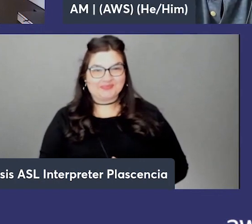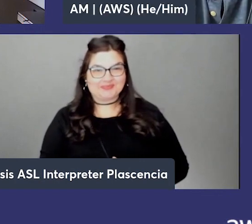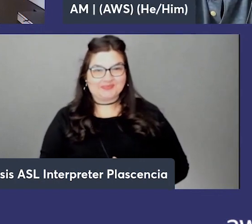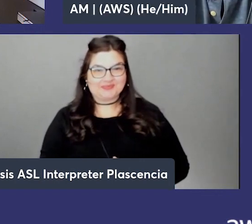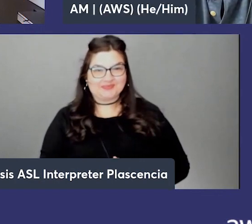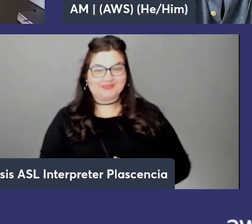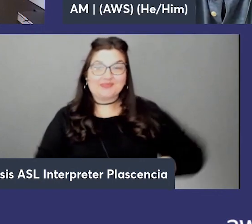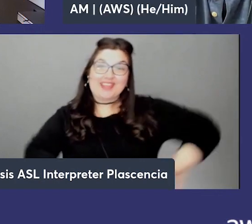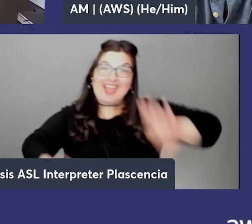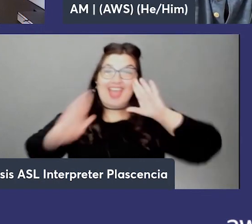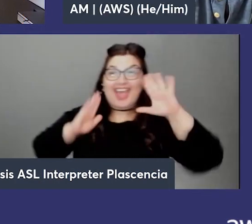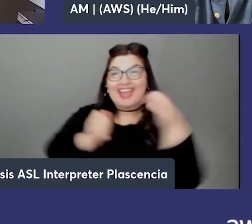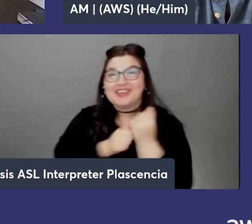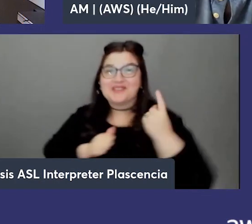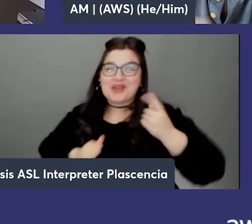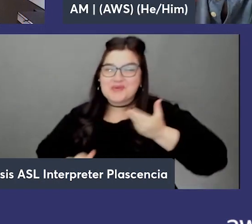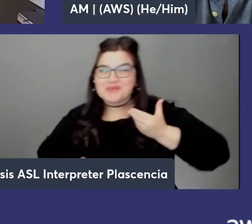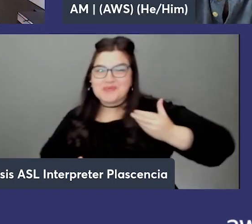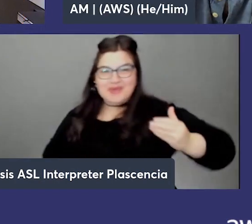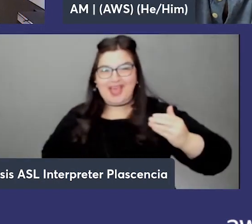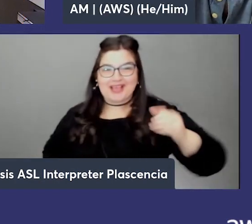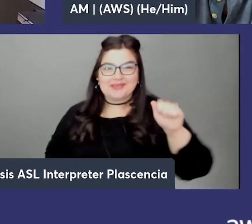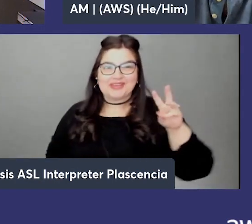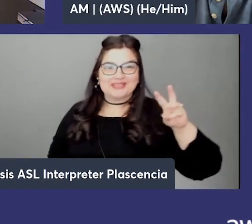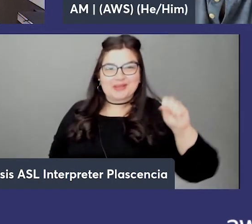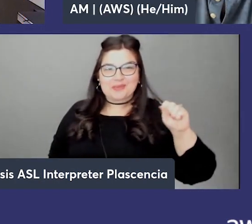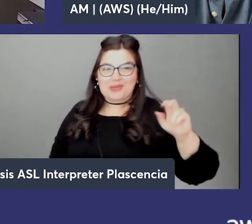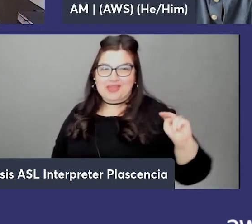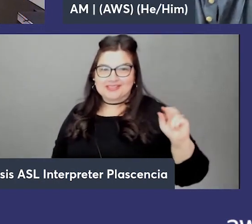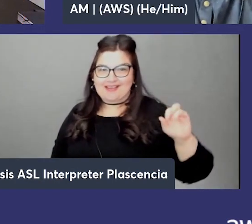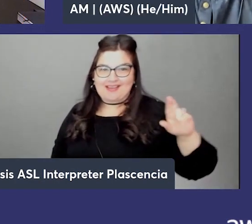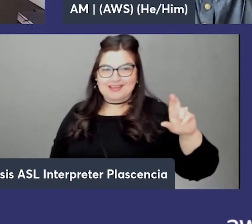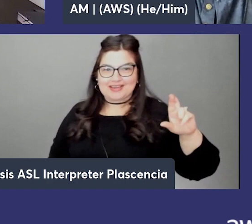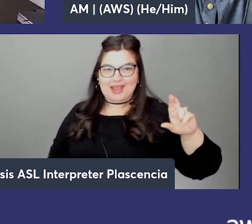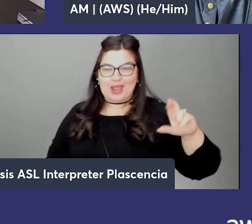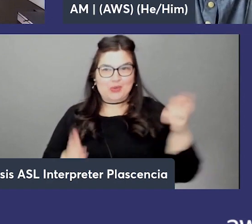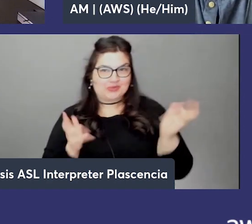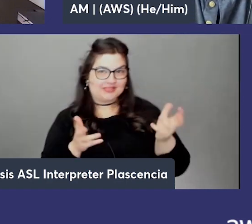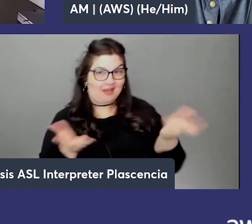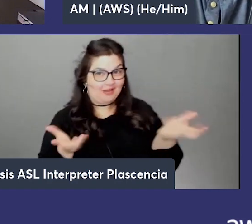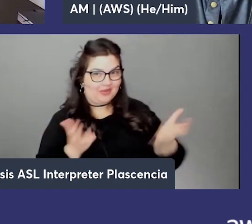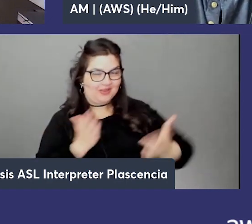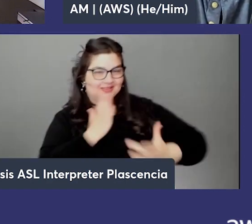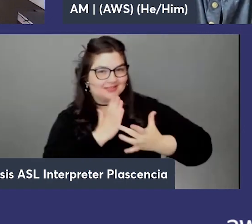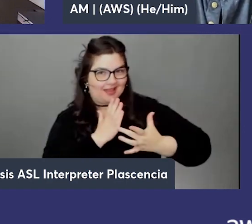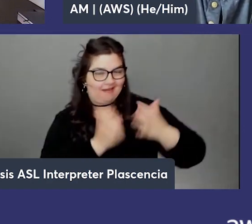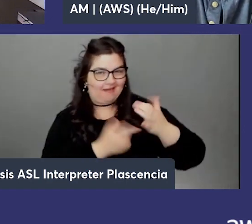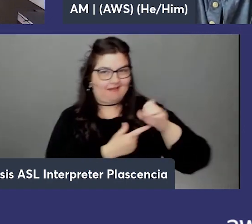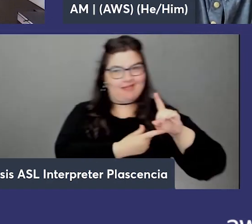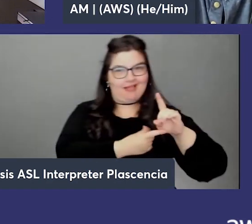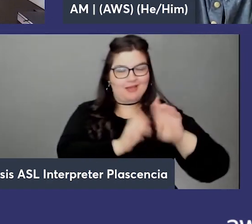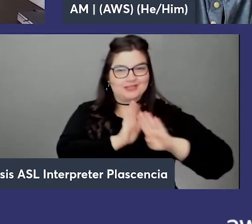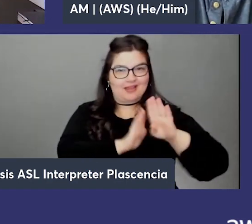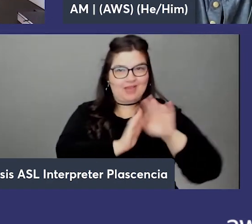Hey, everybody, welcome to "AWS On Air" where we talk tech and cloud developer tools. My name's Chad Lacy,